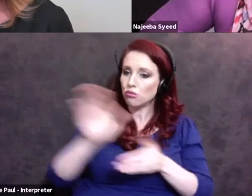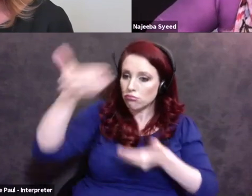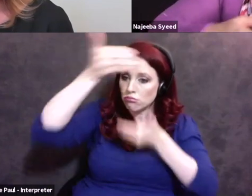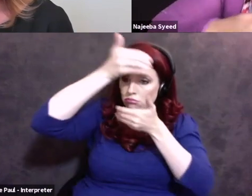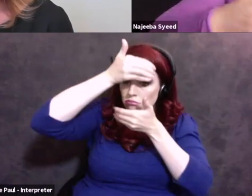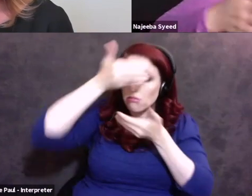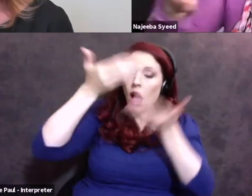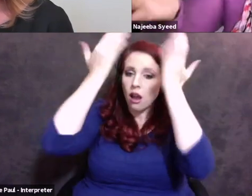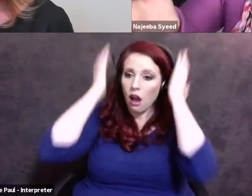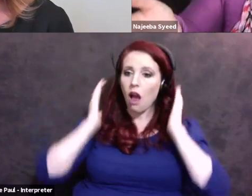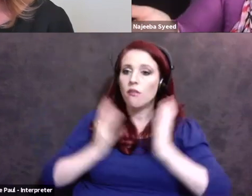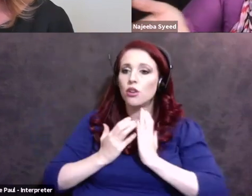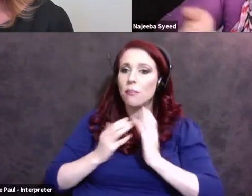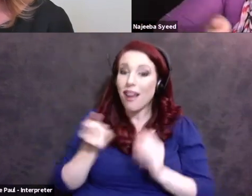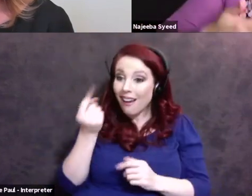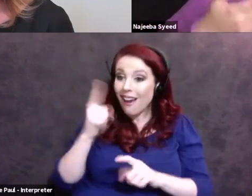way but there are so many different ways.